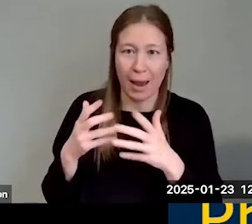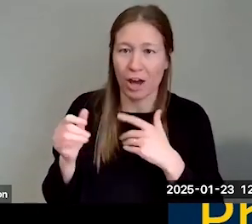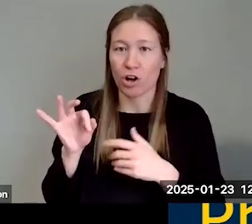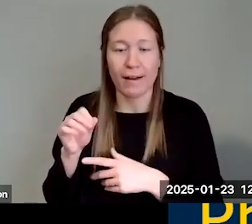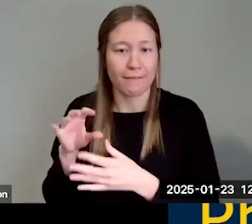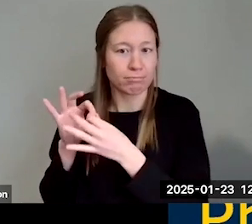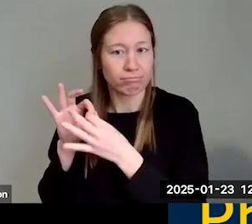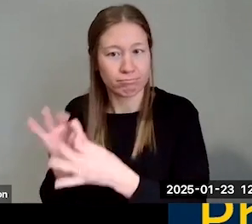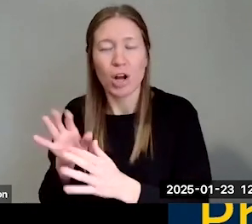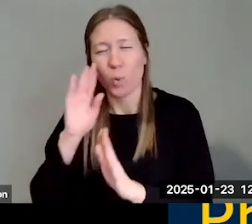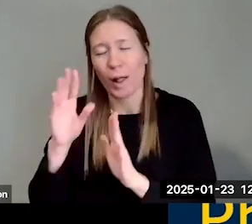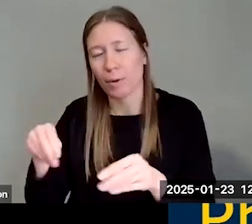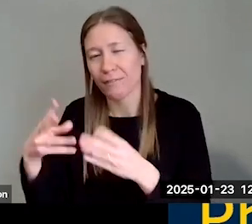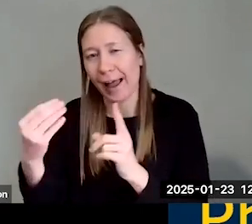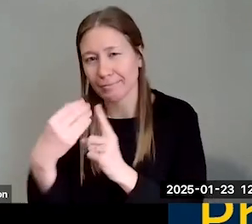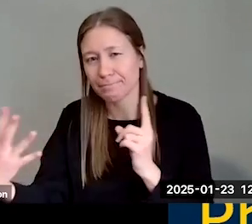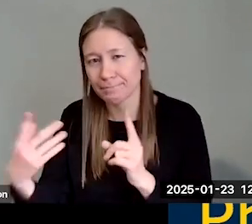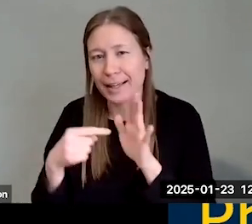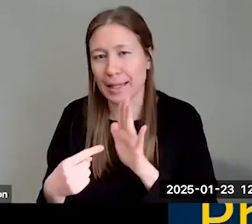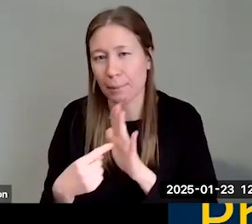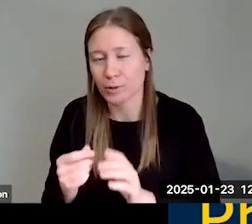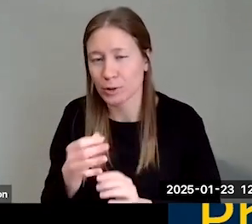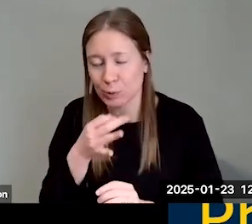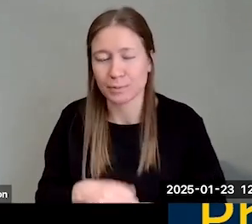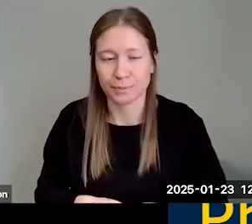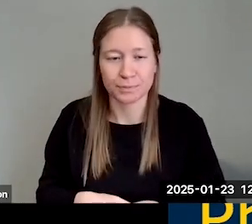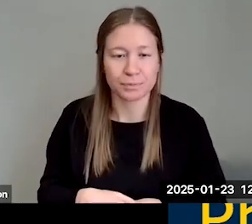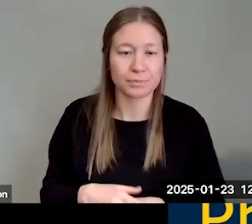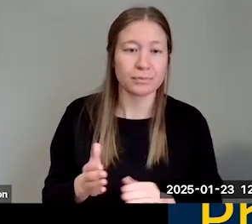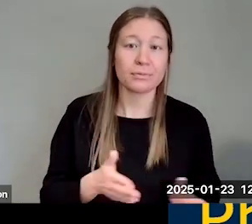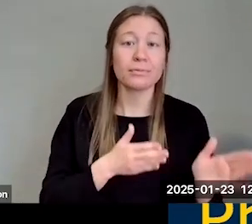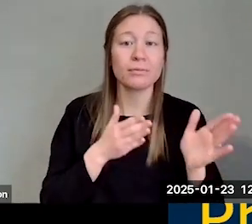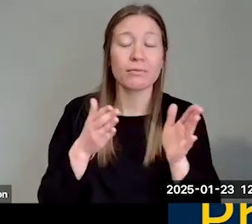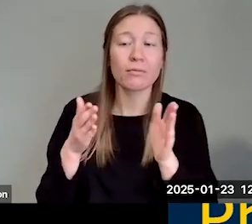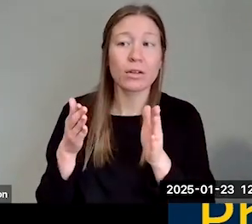and we'll give examples of those in just a minute. And then when somebody is employed,